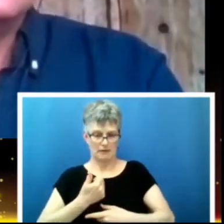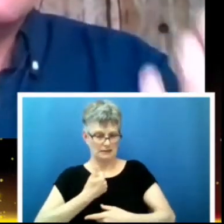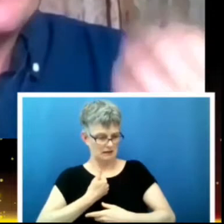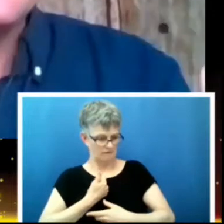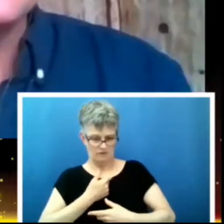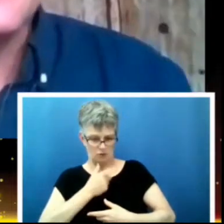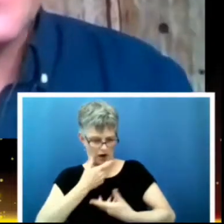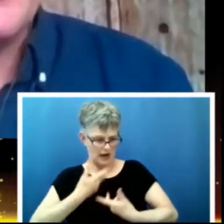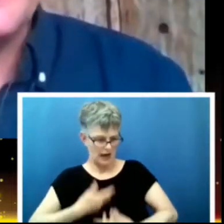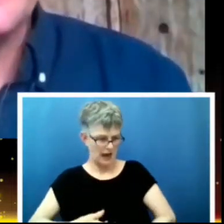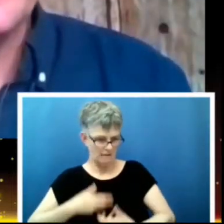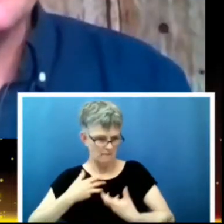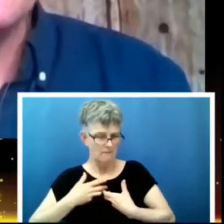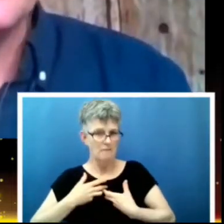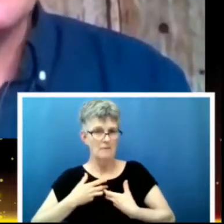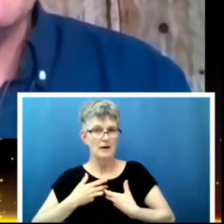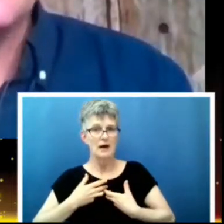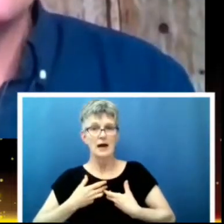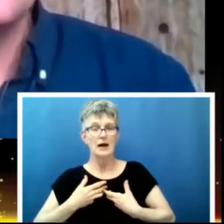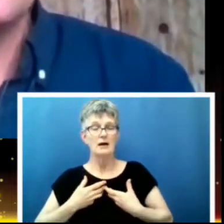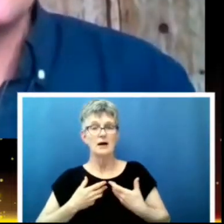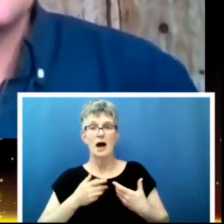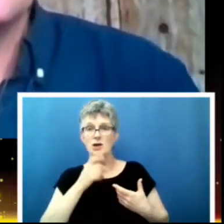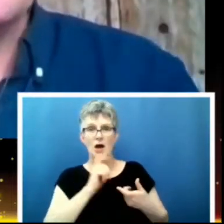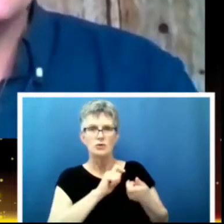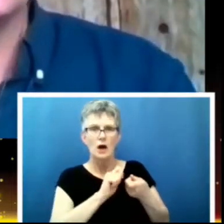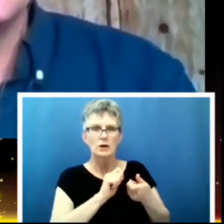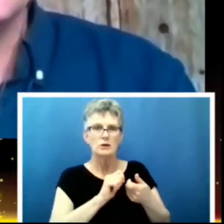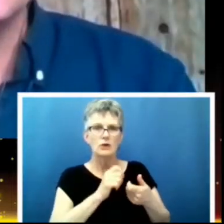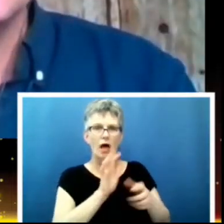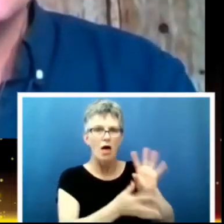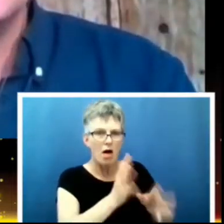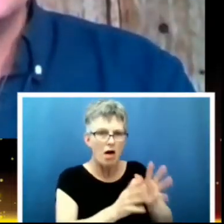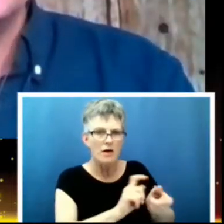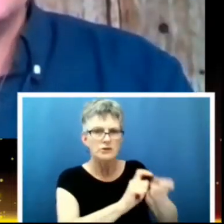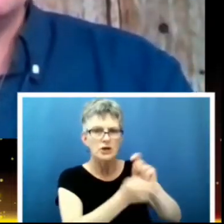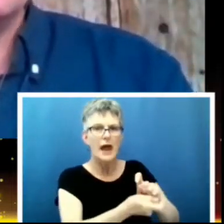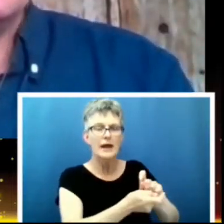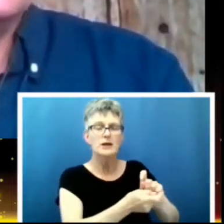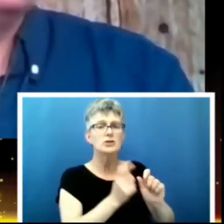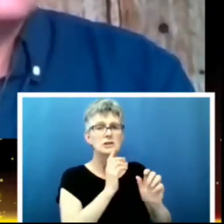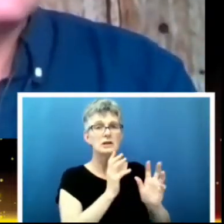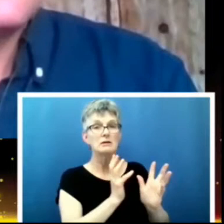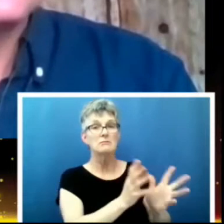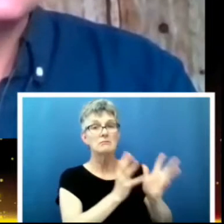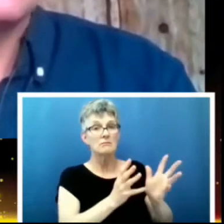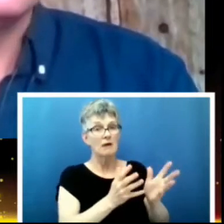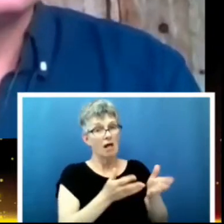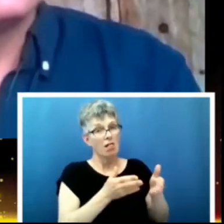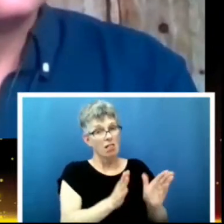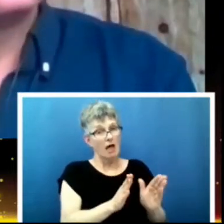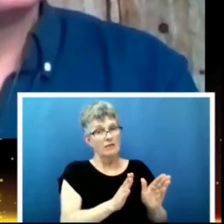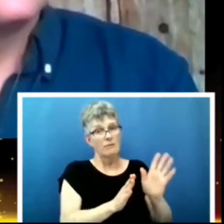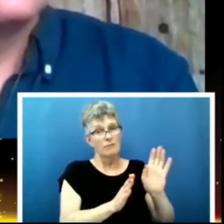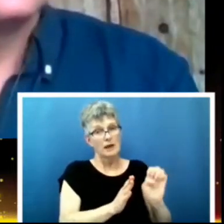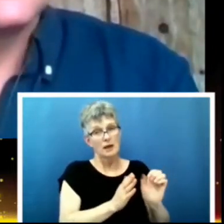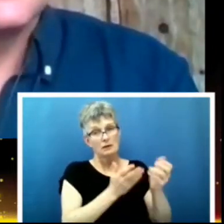by letting it be, it makes room for it to be as it is and maybe paradoxically, also to shift and change.